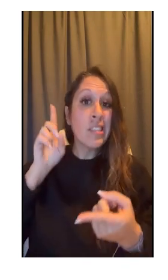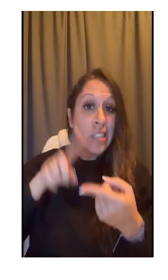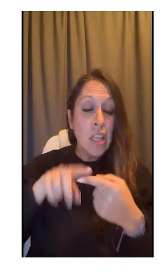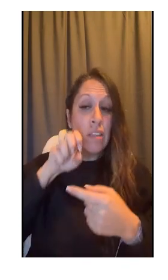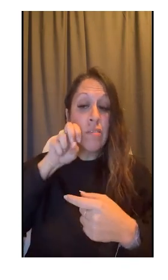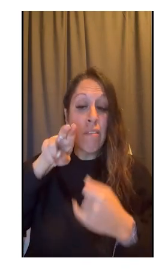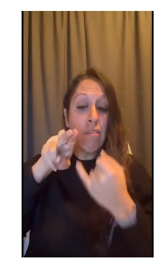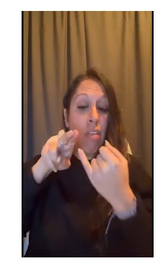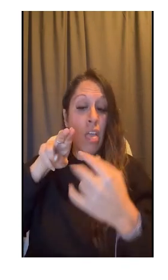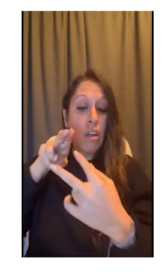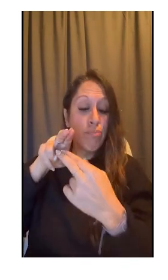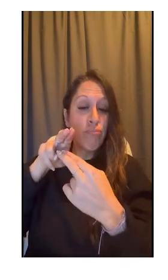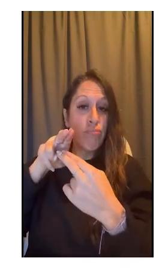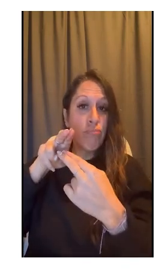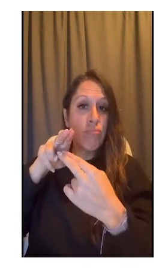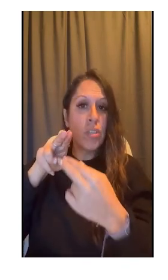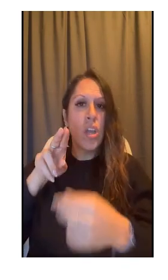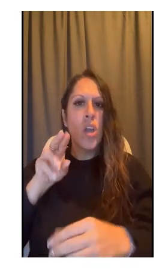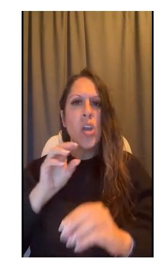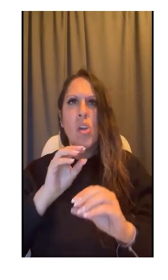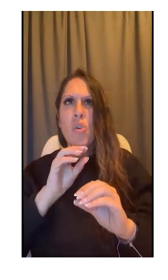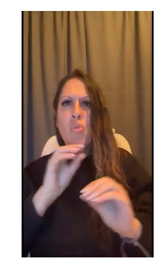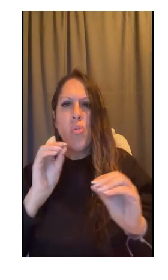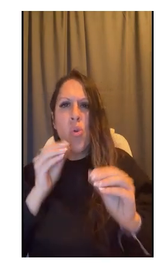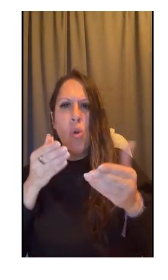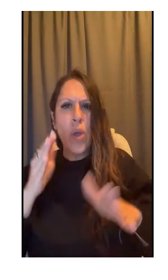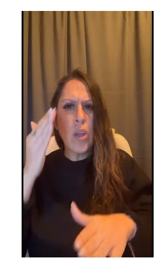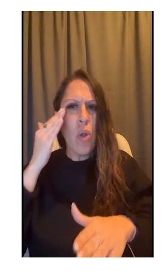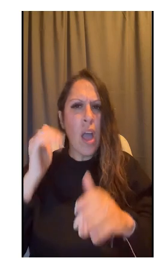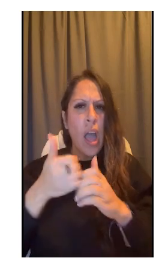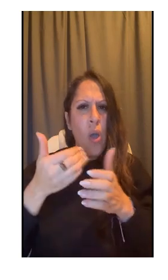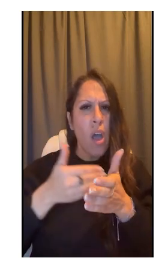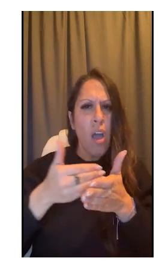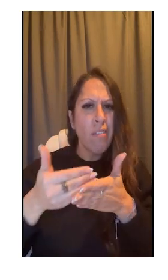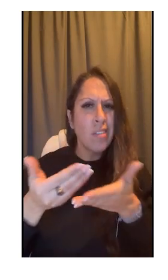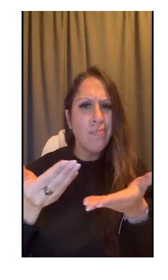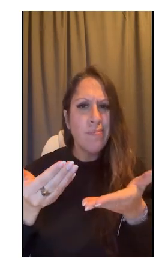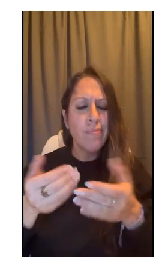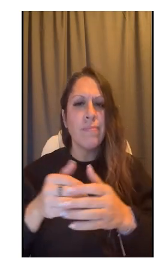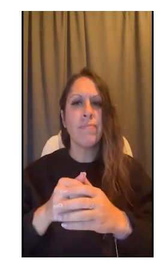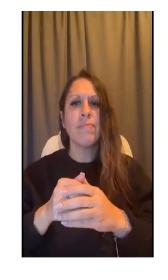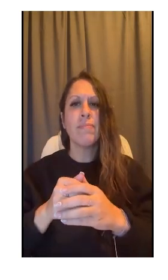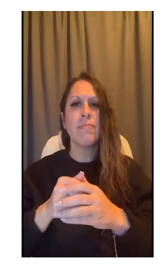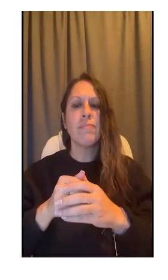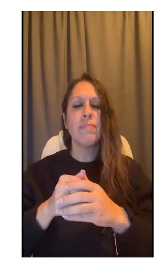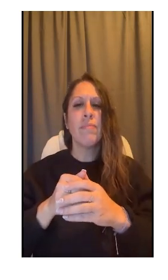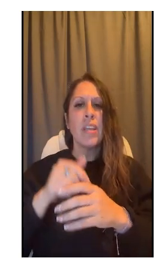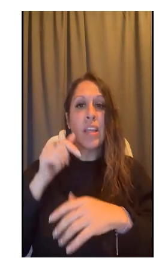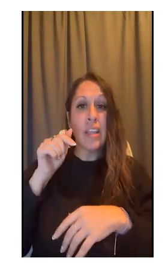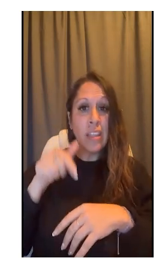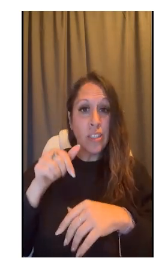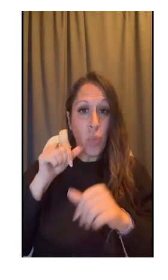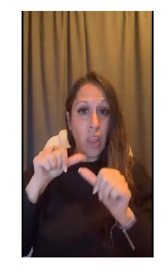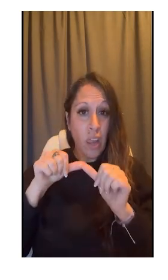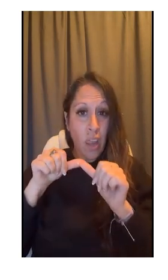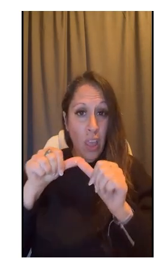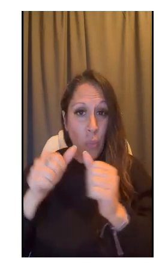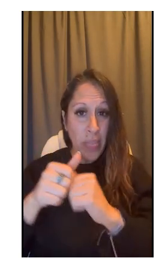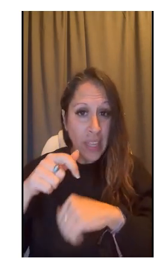until their tongue ties are clipped. We just have no way of knowing how often this happens. A myth is that these will stretch out over time